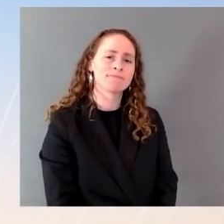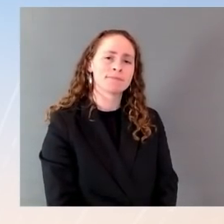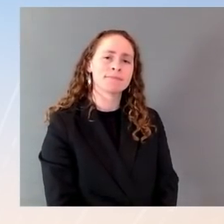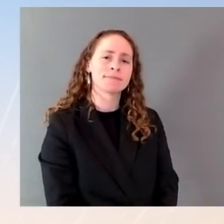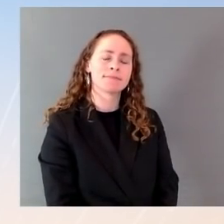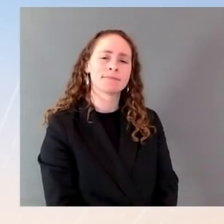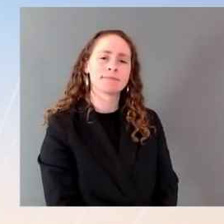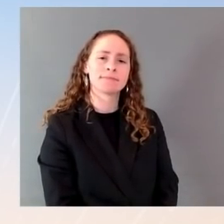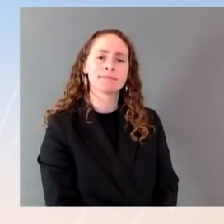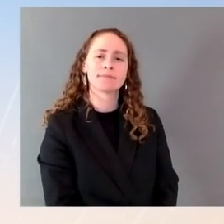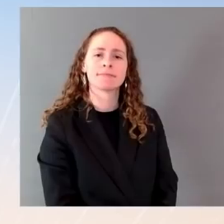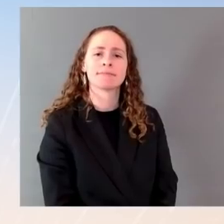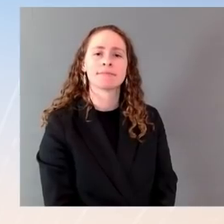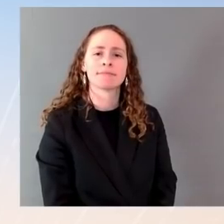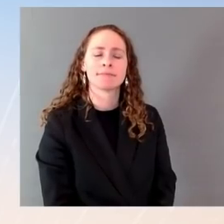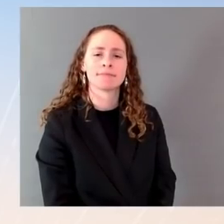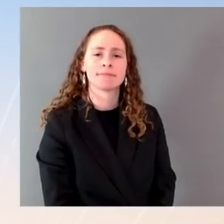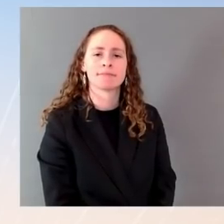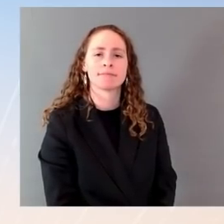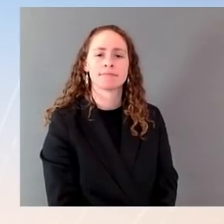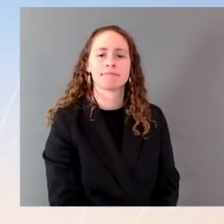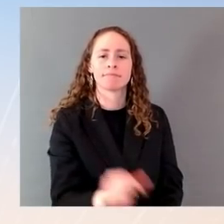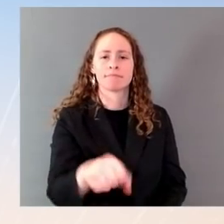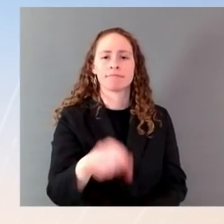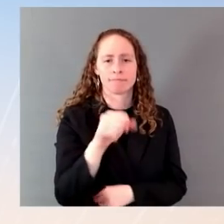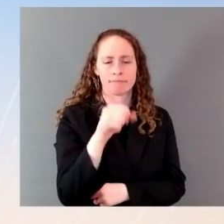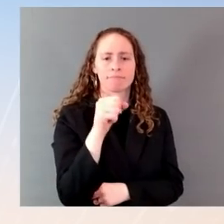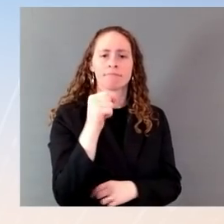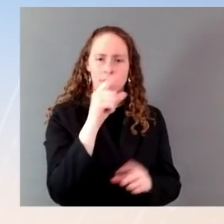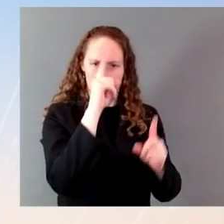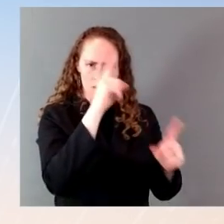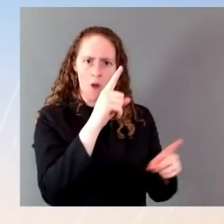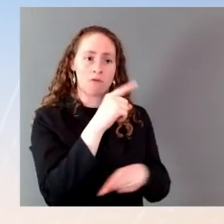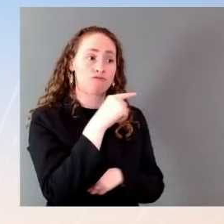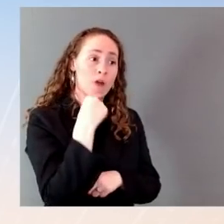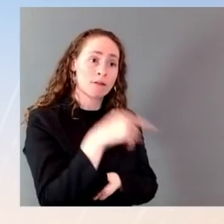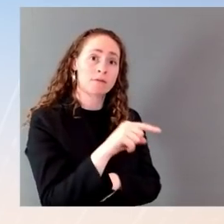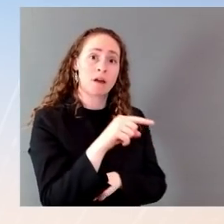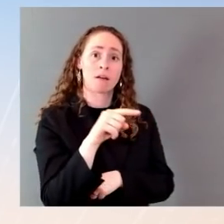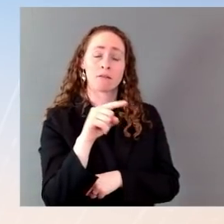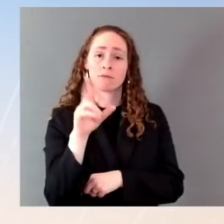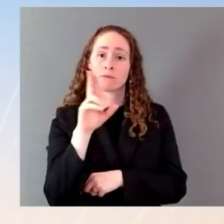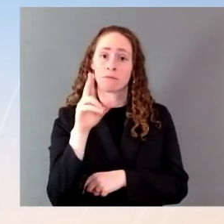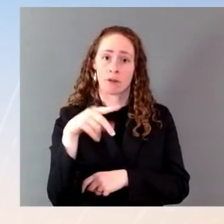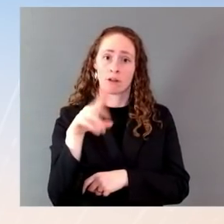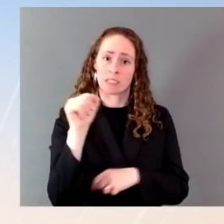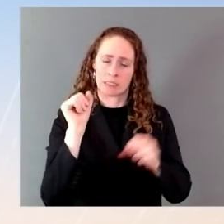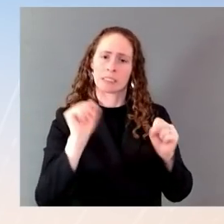that Iran never acquires a nuclear weapon. The Press: Why did Ukrainian officials first deny that there was any troop buildup